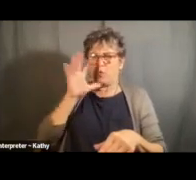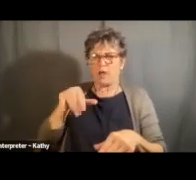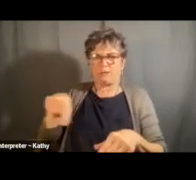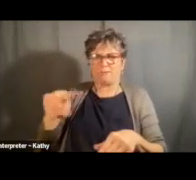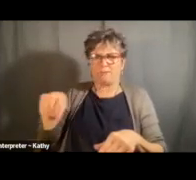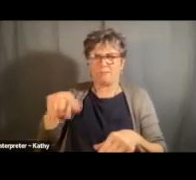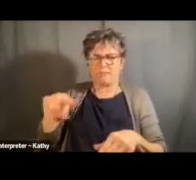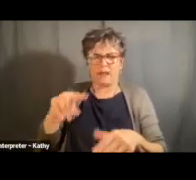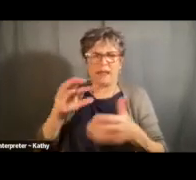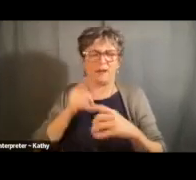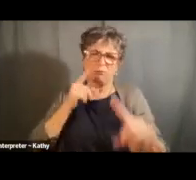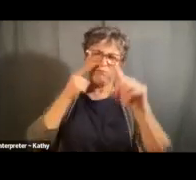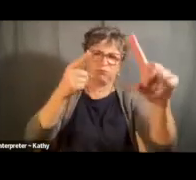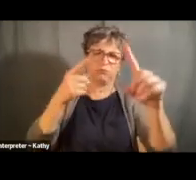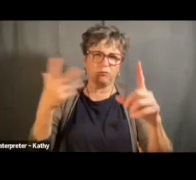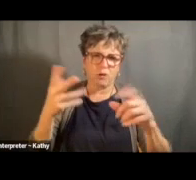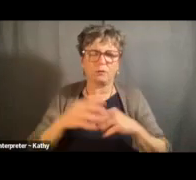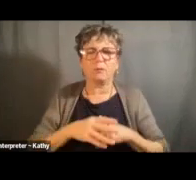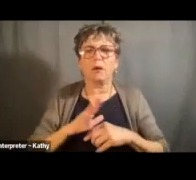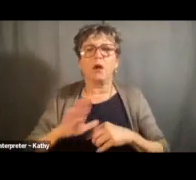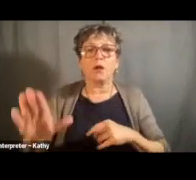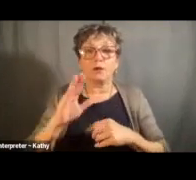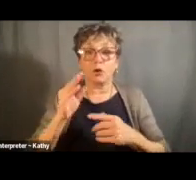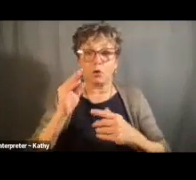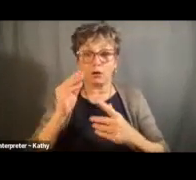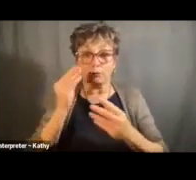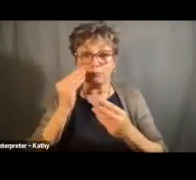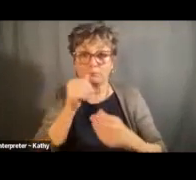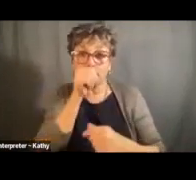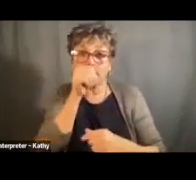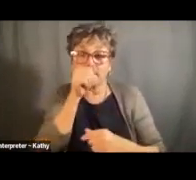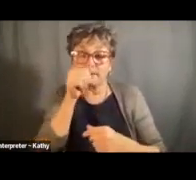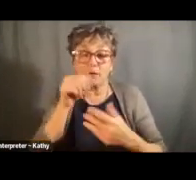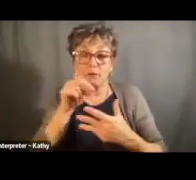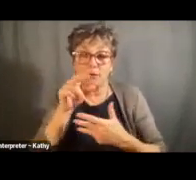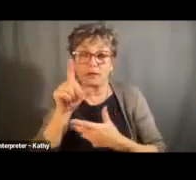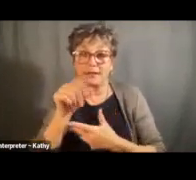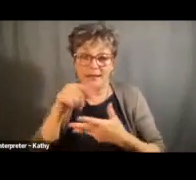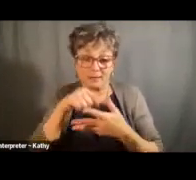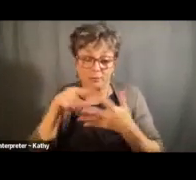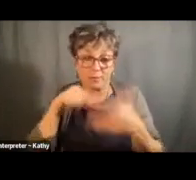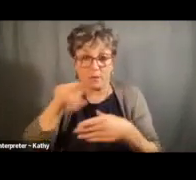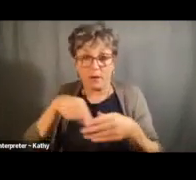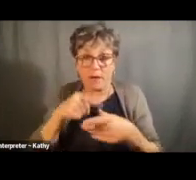how we're going to keep your data safe, and how you're going to get started to enroll, and some